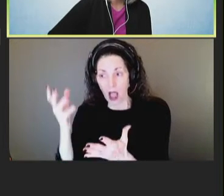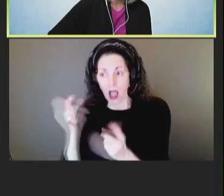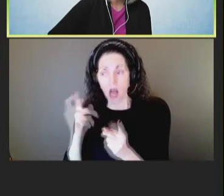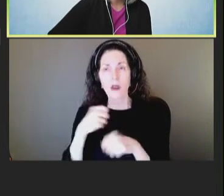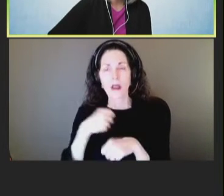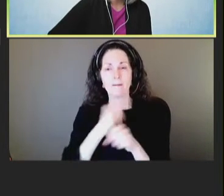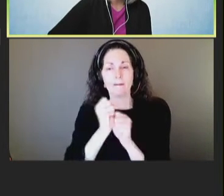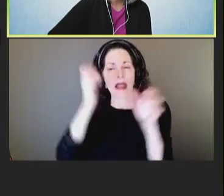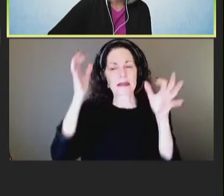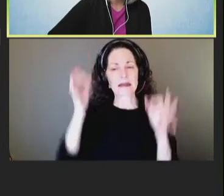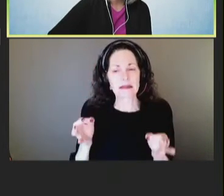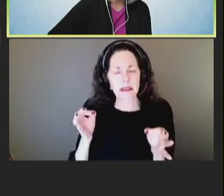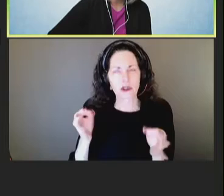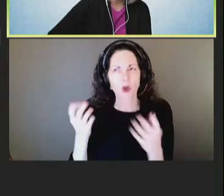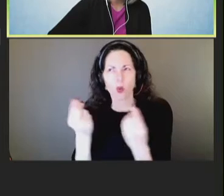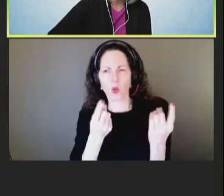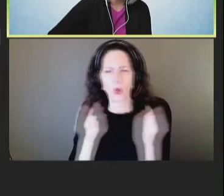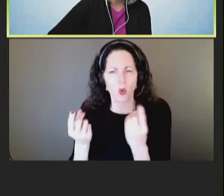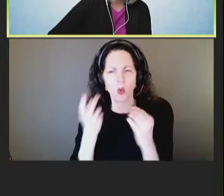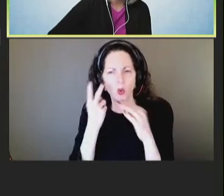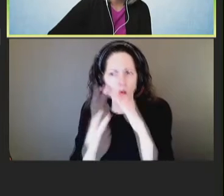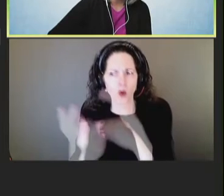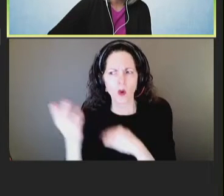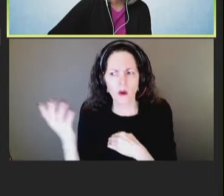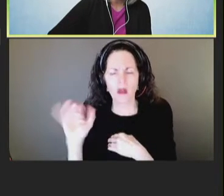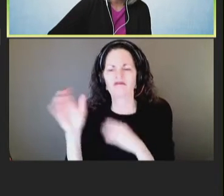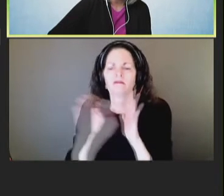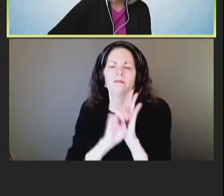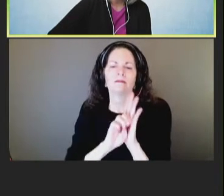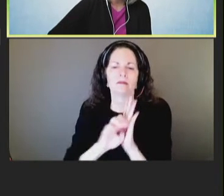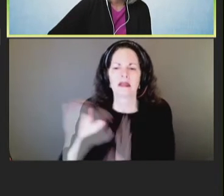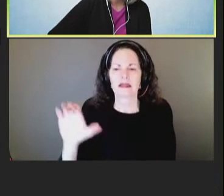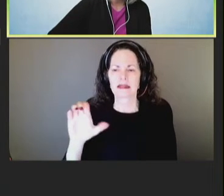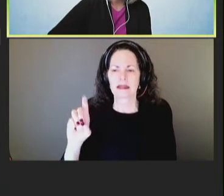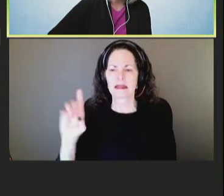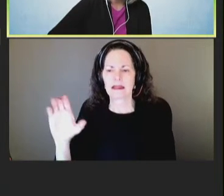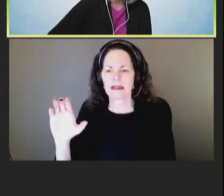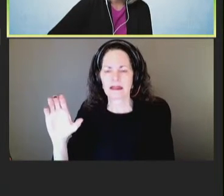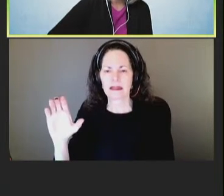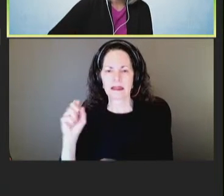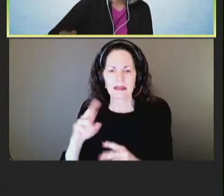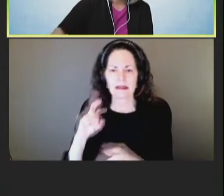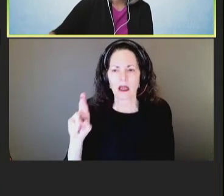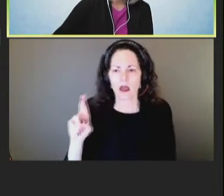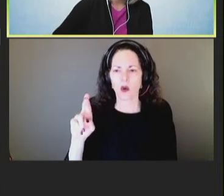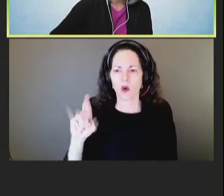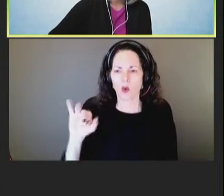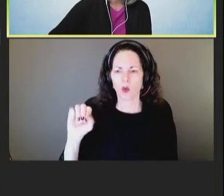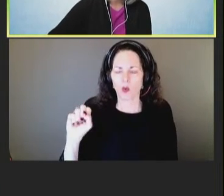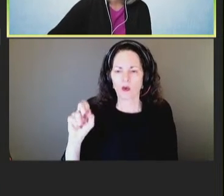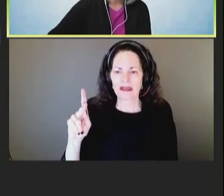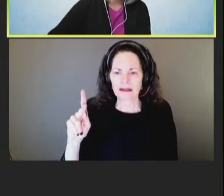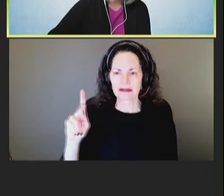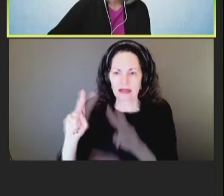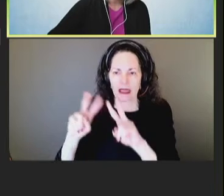one example of this is the CDC is Influenza Risk Assessment Tool or their IRAT, where they -- each